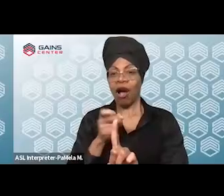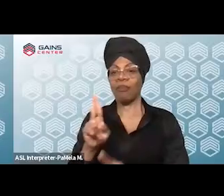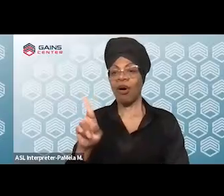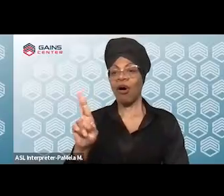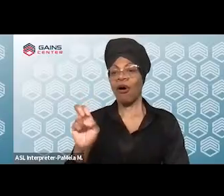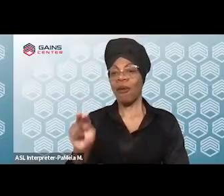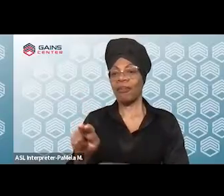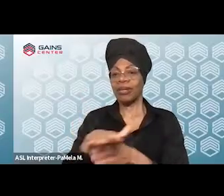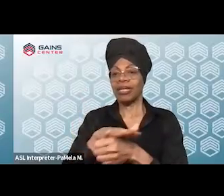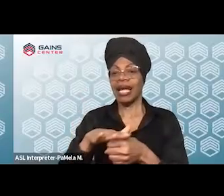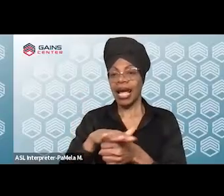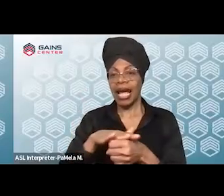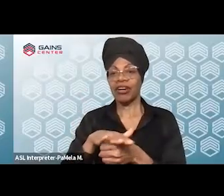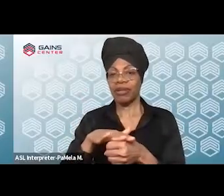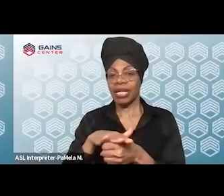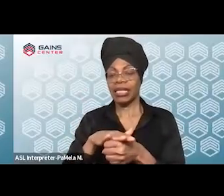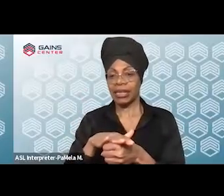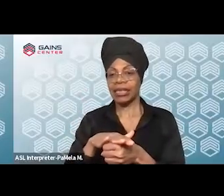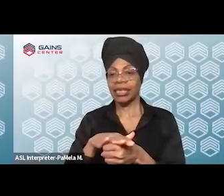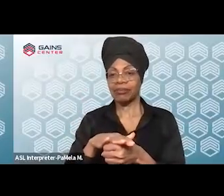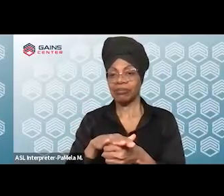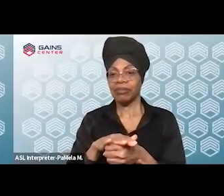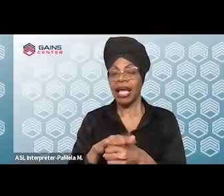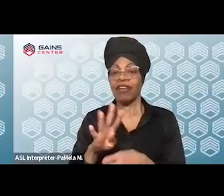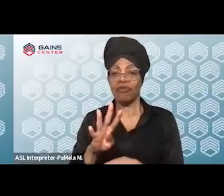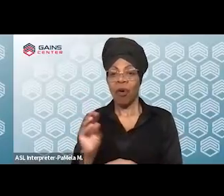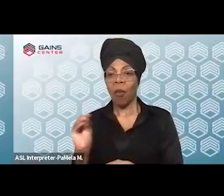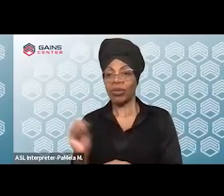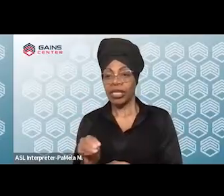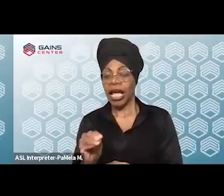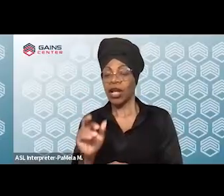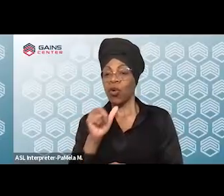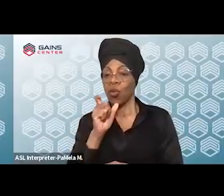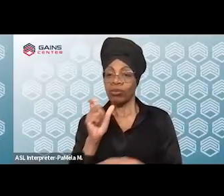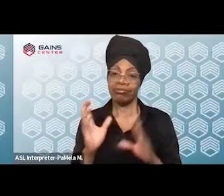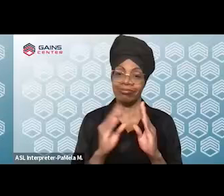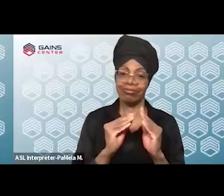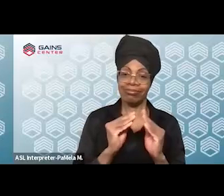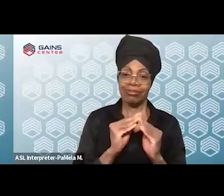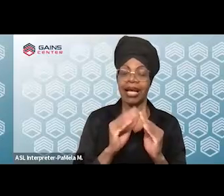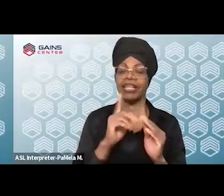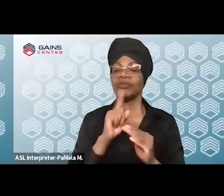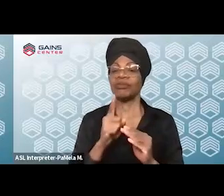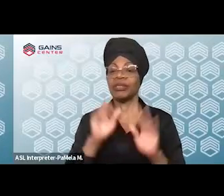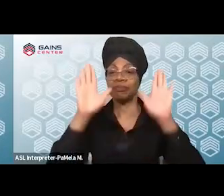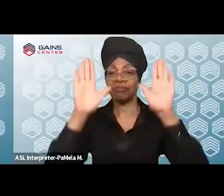and that's followed by 34% joining from rural locations. So, that's really wonderful to see